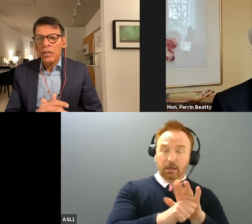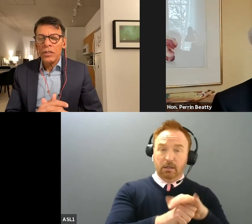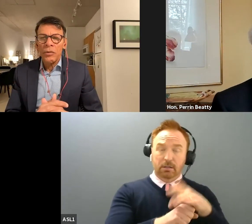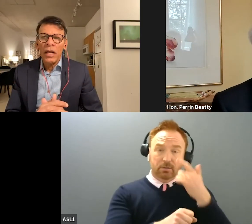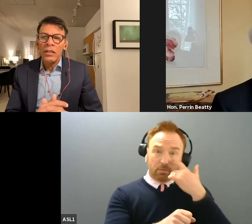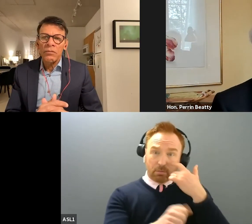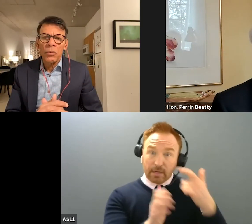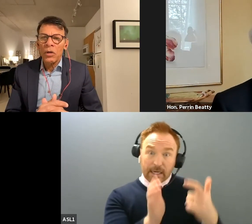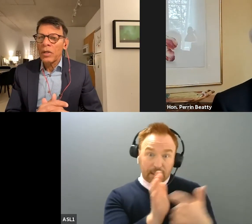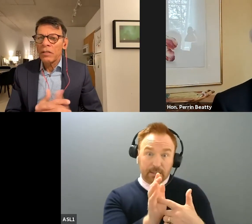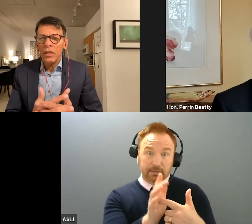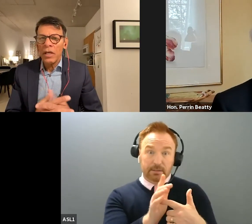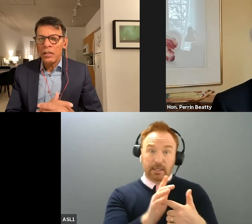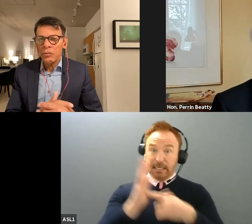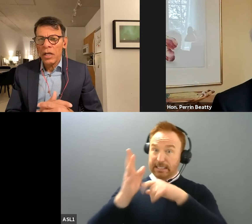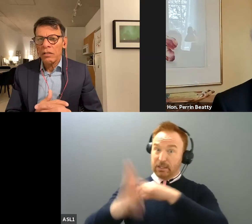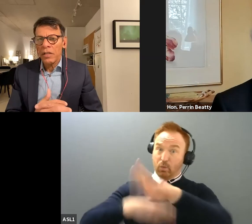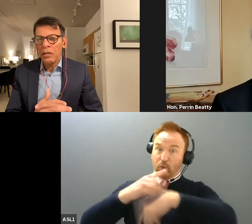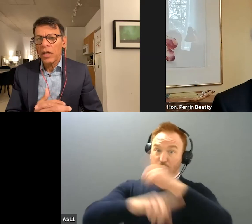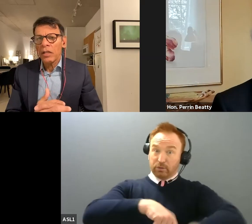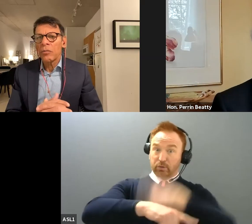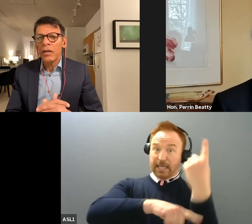this is a reality of the world we live in today and we've got to do better.